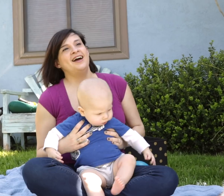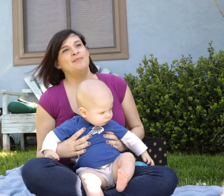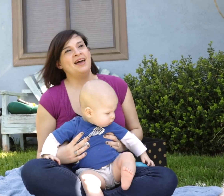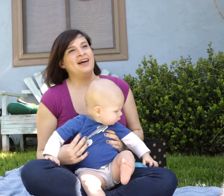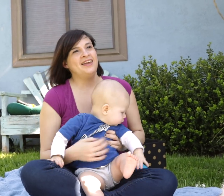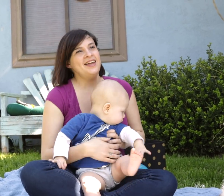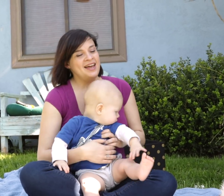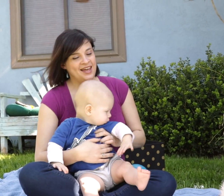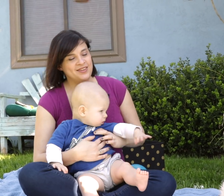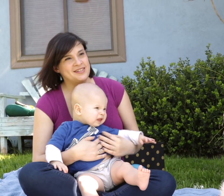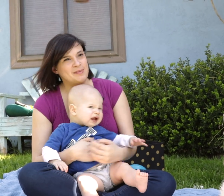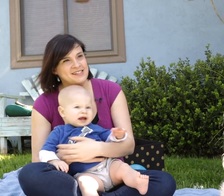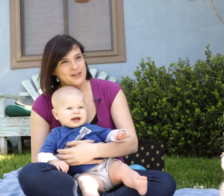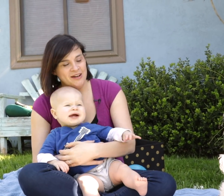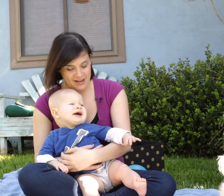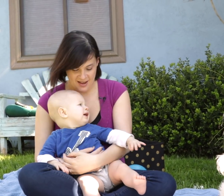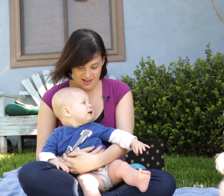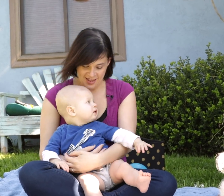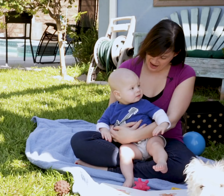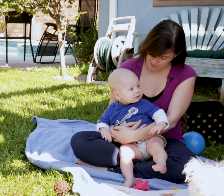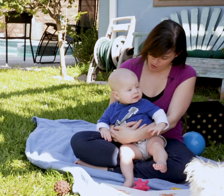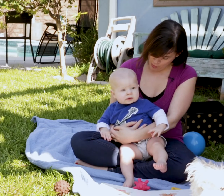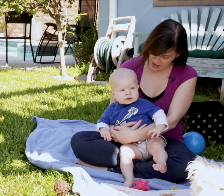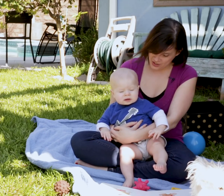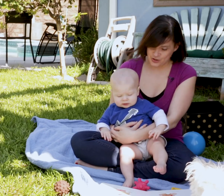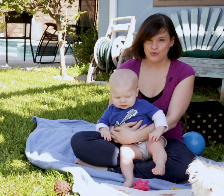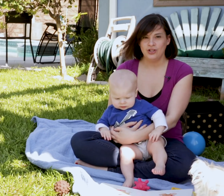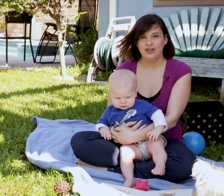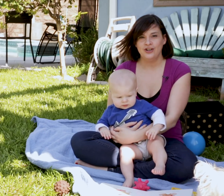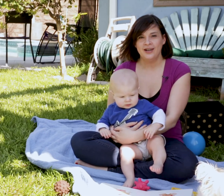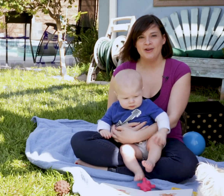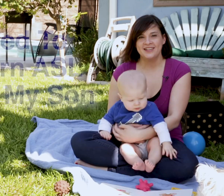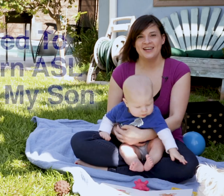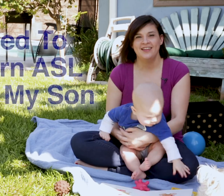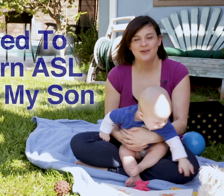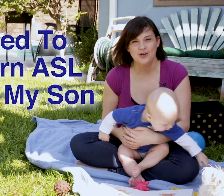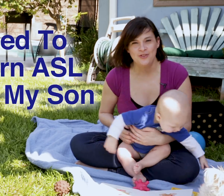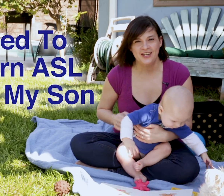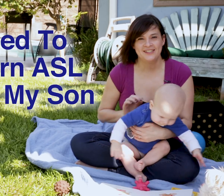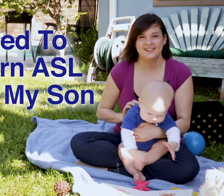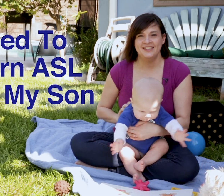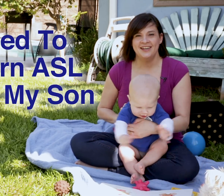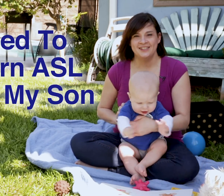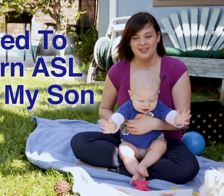I'm Ali, and this is my son, Rafael. I am hoping to learn American Sign Language over the next 60 days.